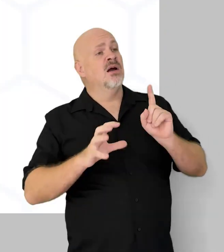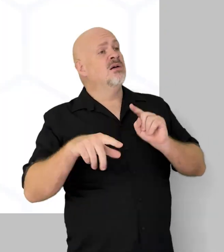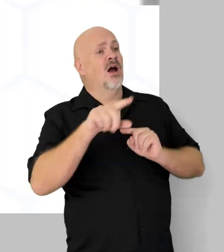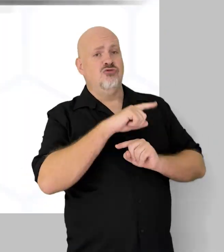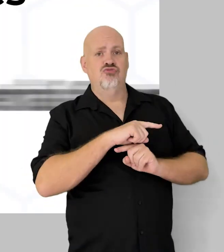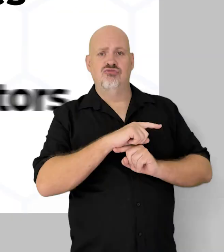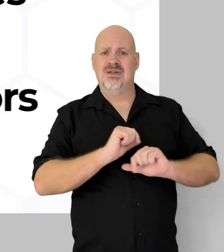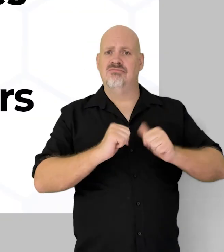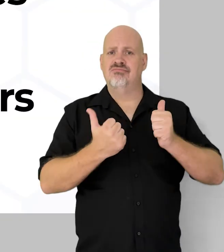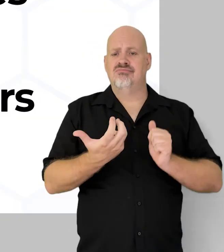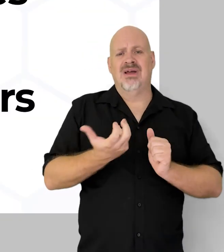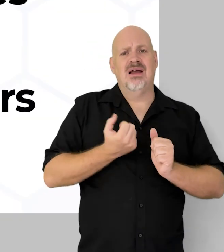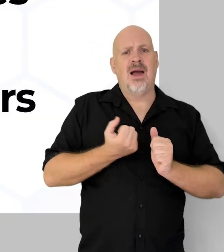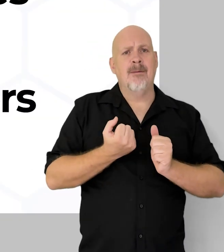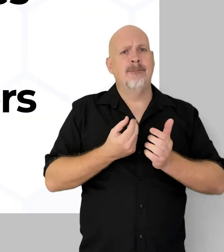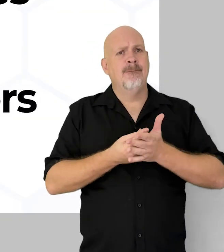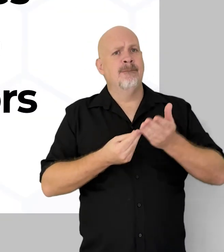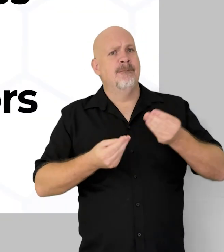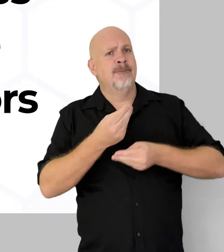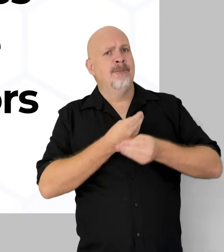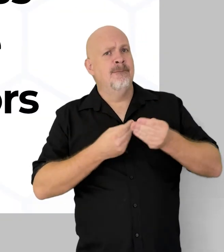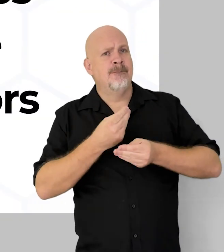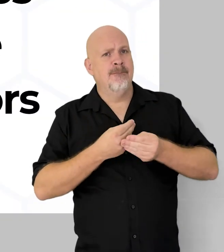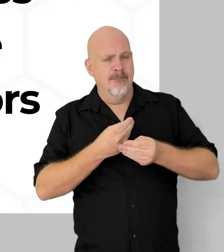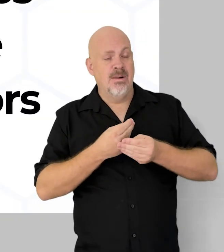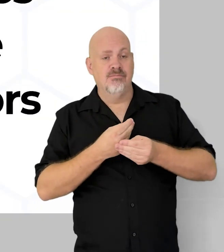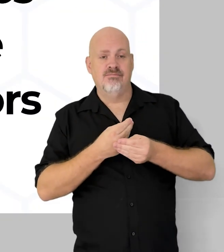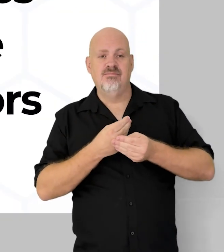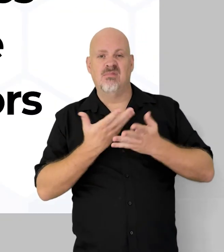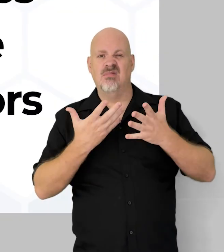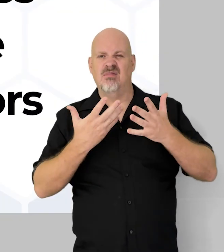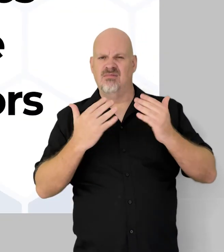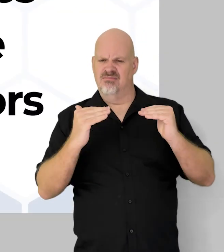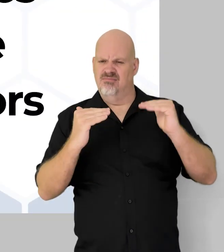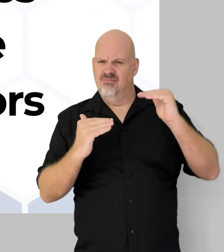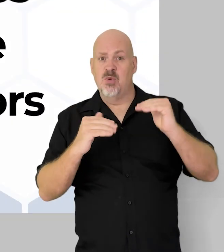These disparities have multiple influential factors, including differences